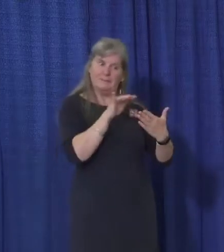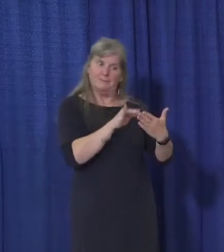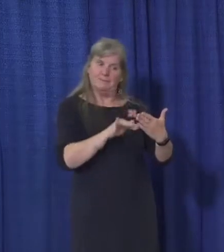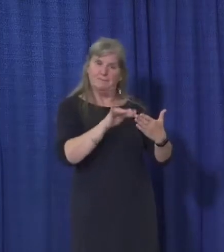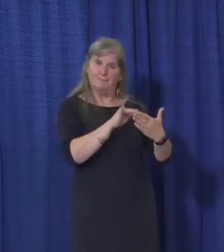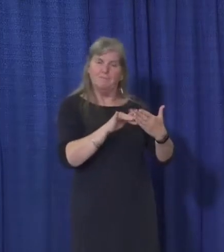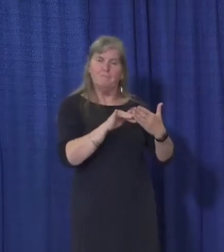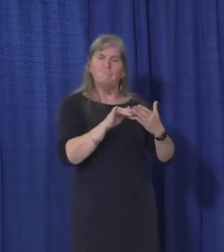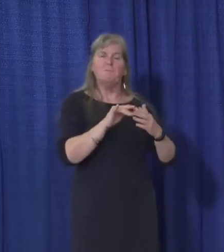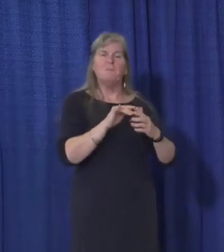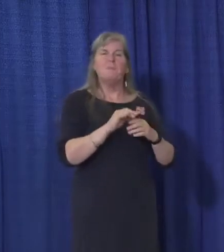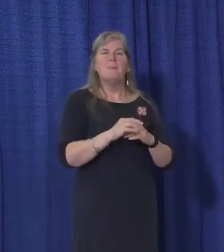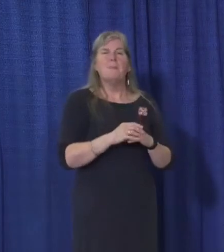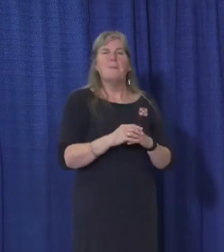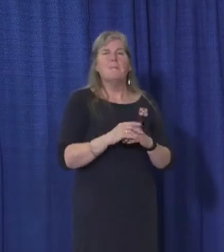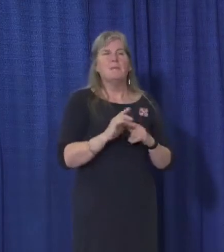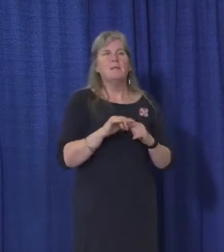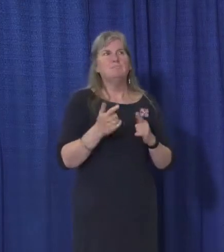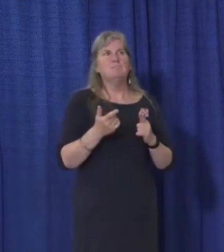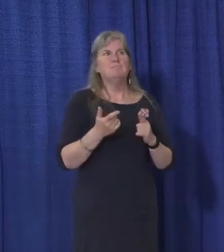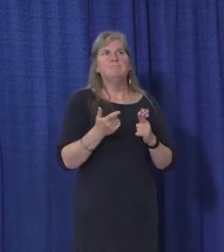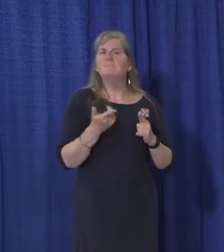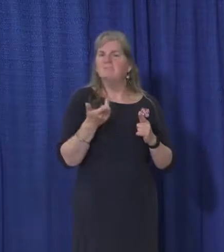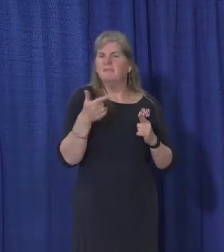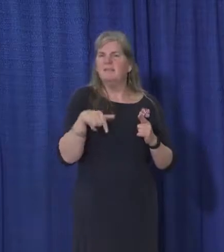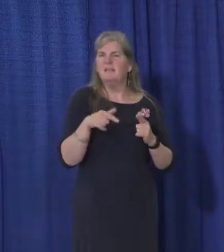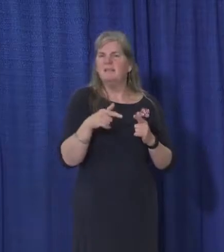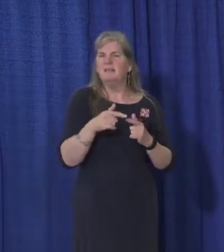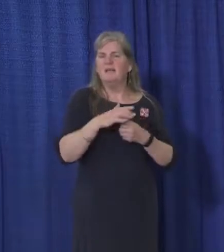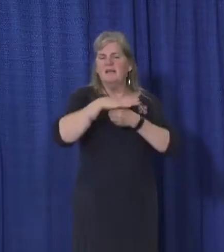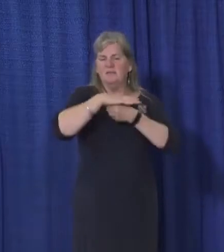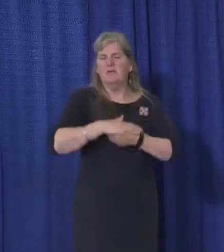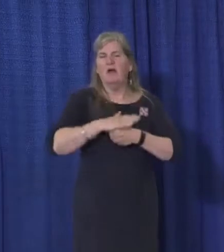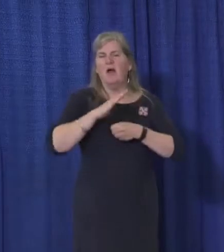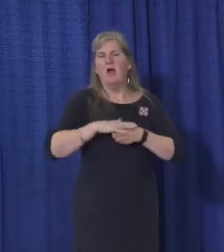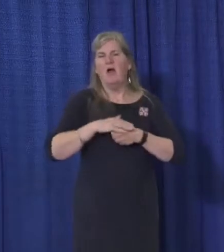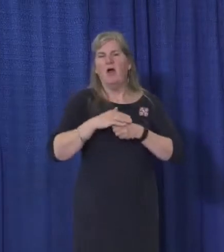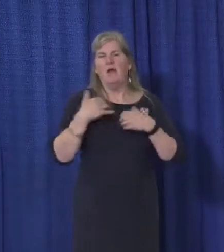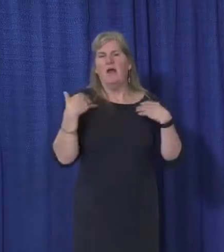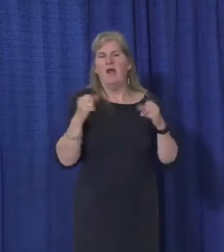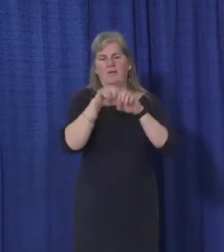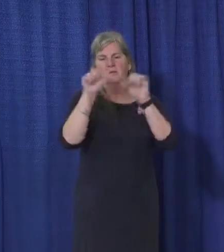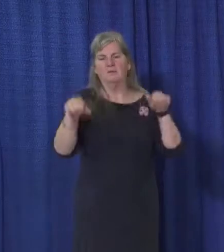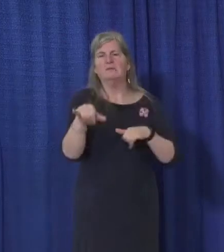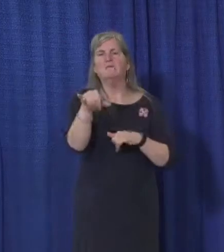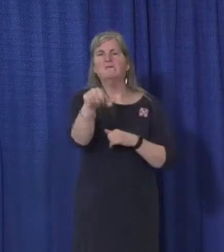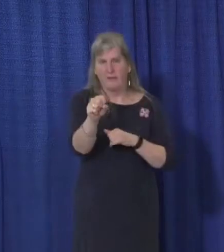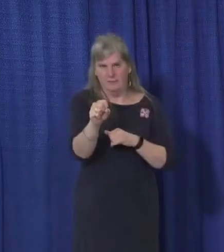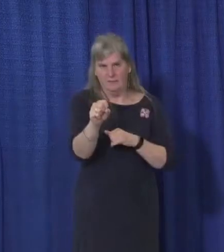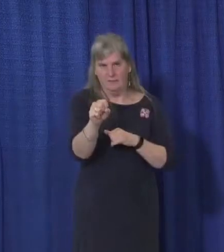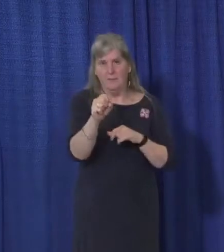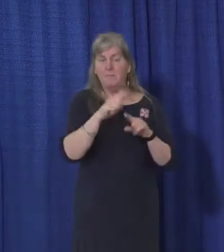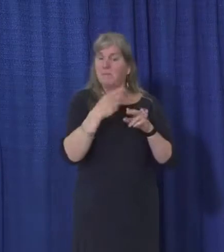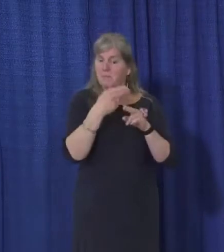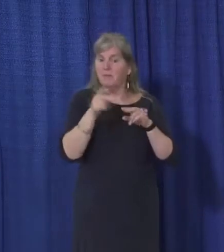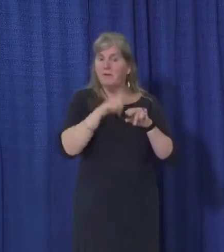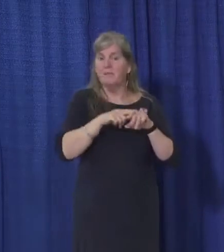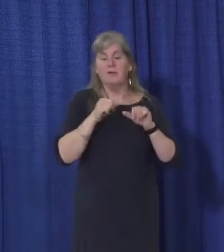This is a strain and we can do it over a shorter time and when